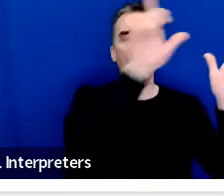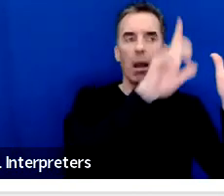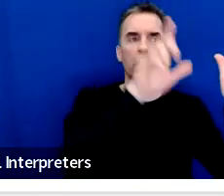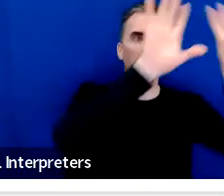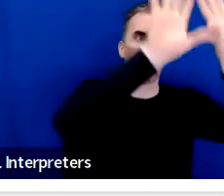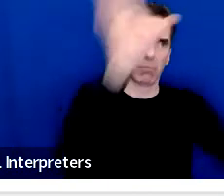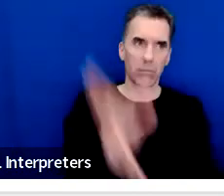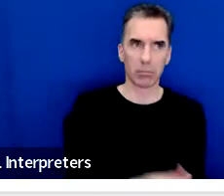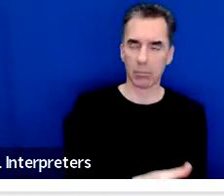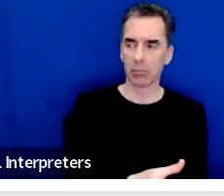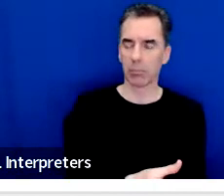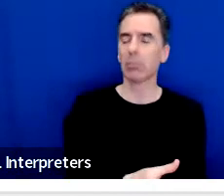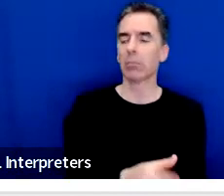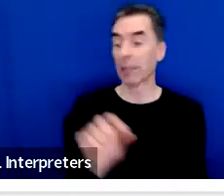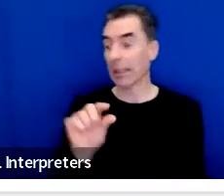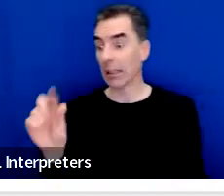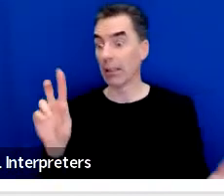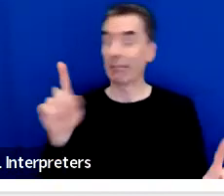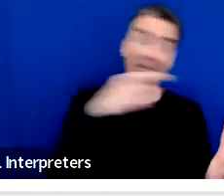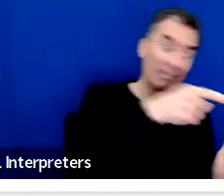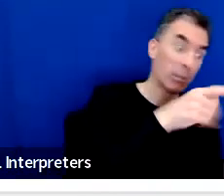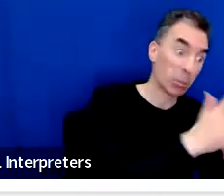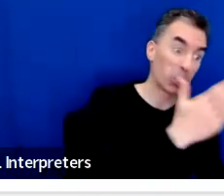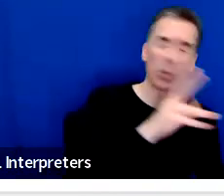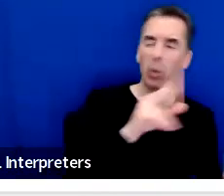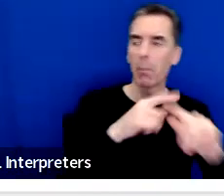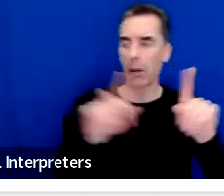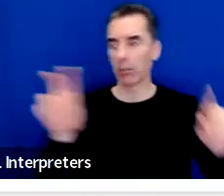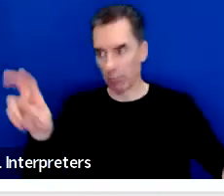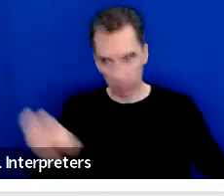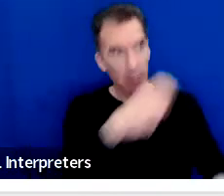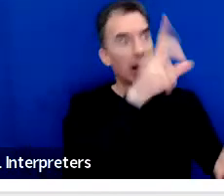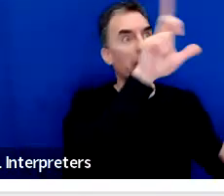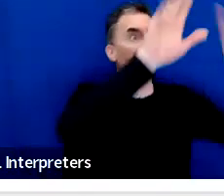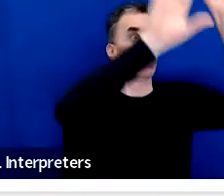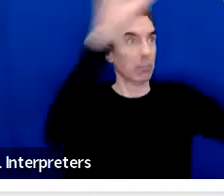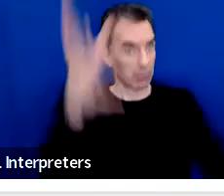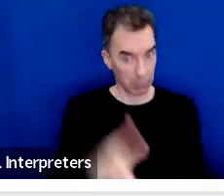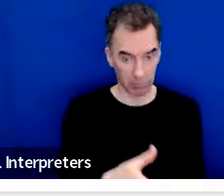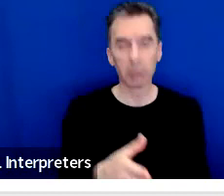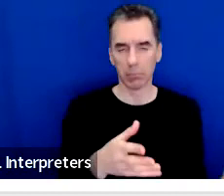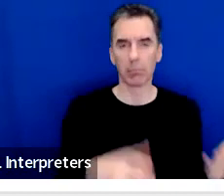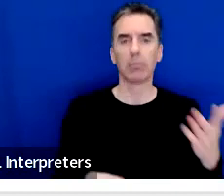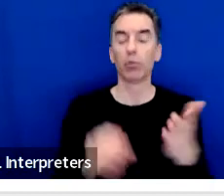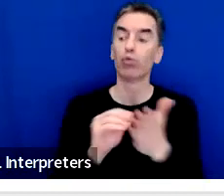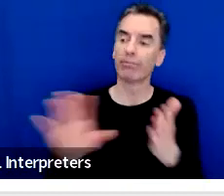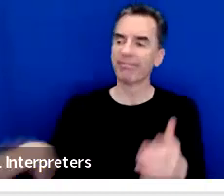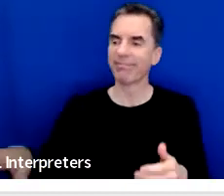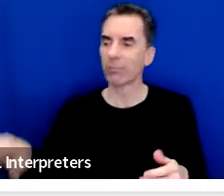So not directly to a book, but definitely directly to the library. And you can tell the students which text to access.